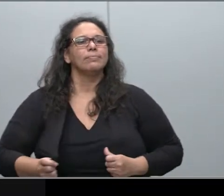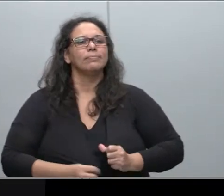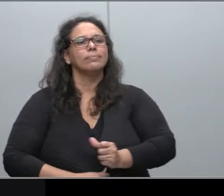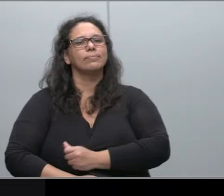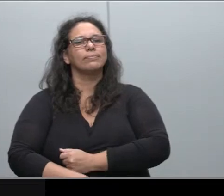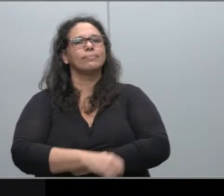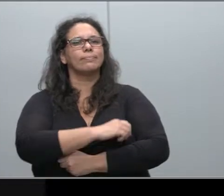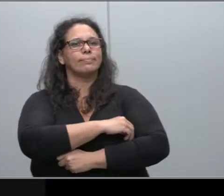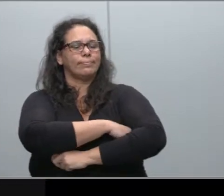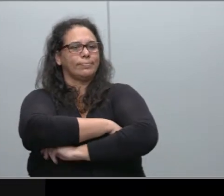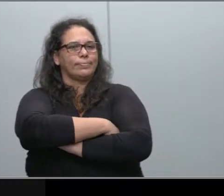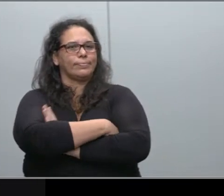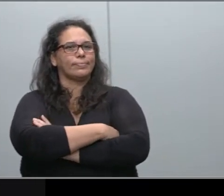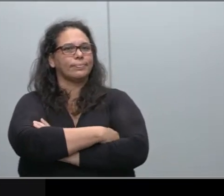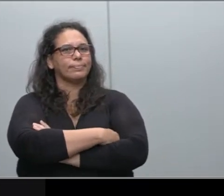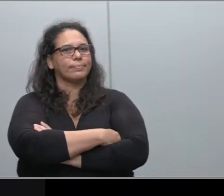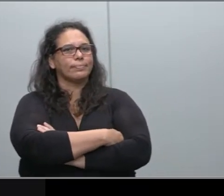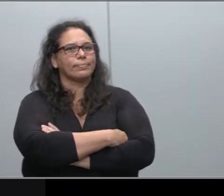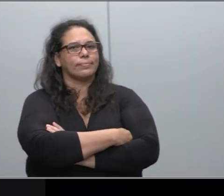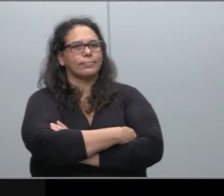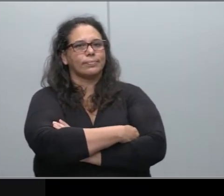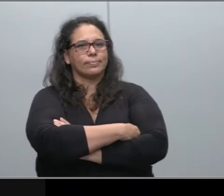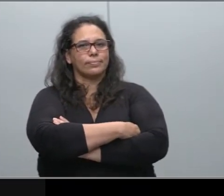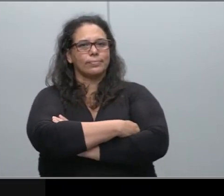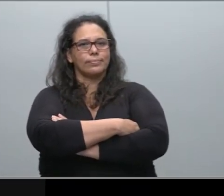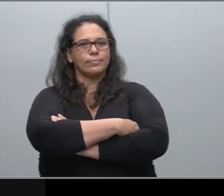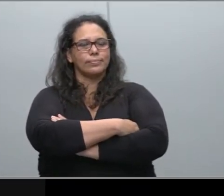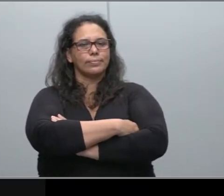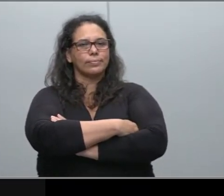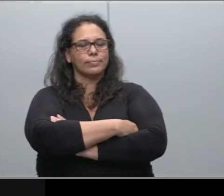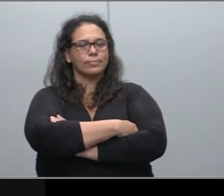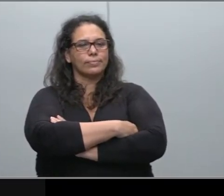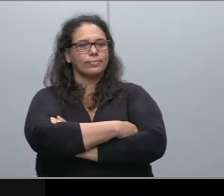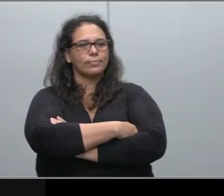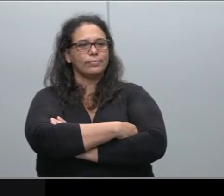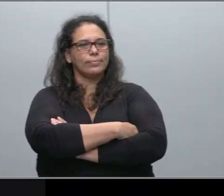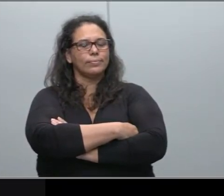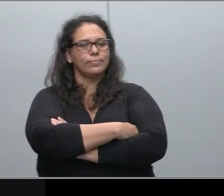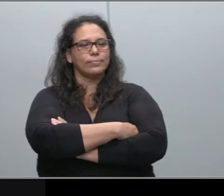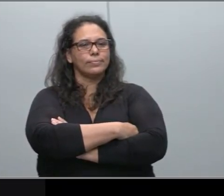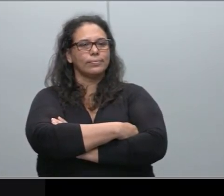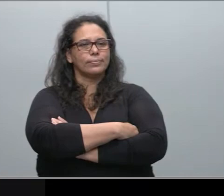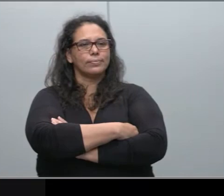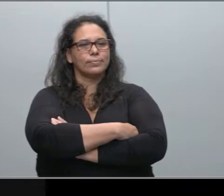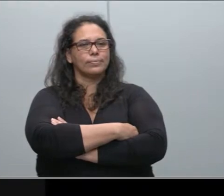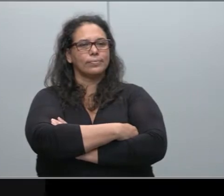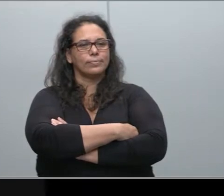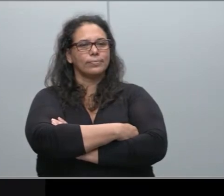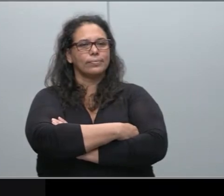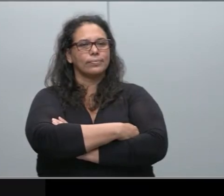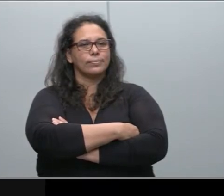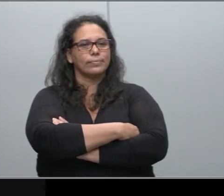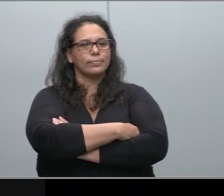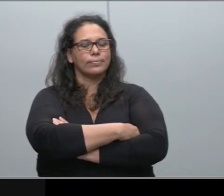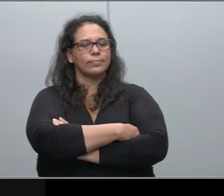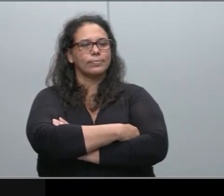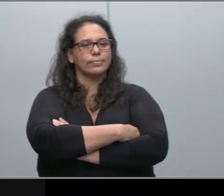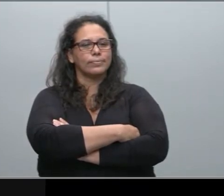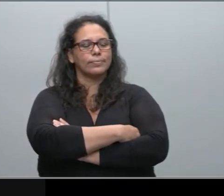feel encouraged to do so tomorrow as well. So Mr. Itson, will you share with us which is a top thought?